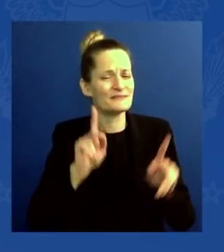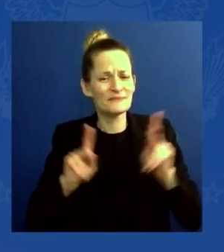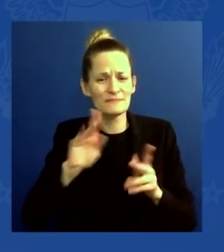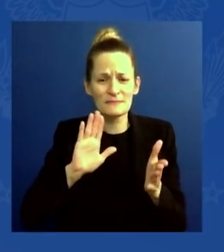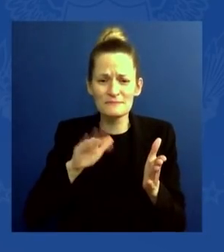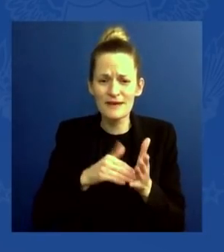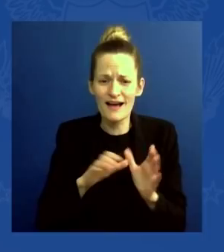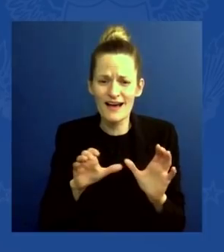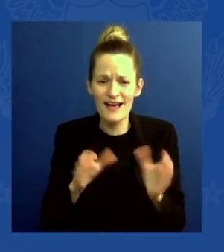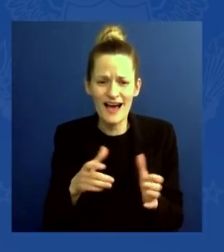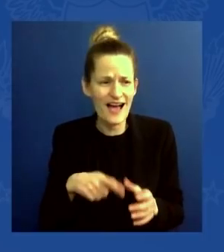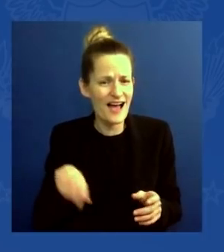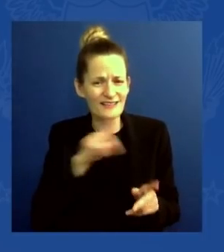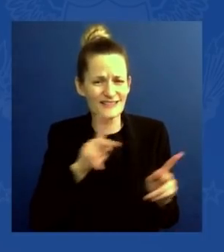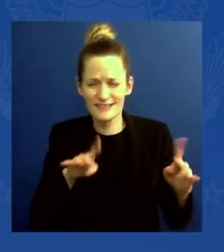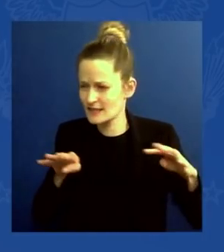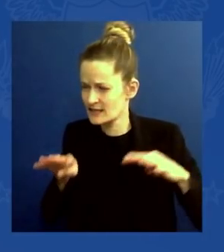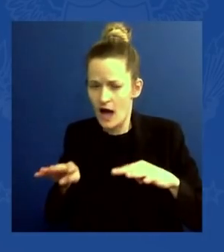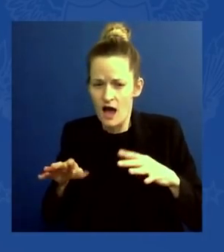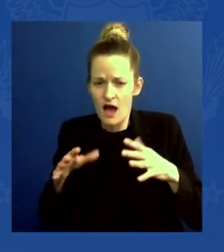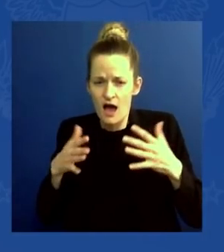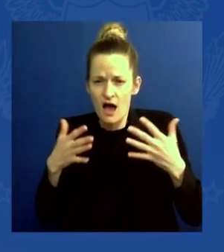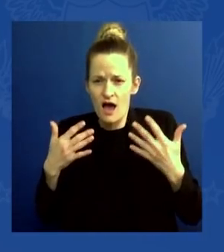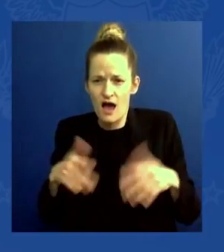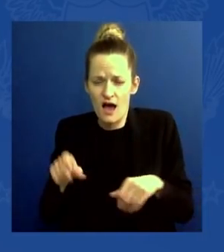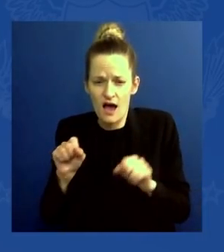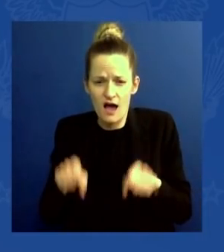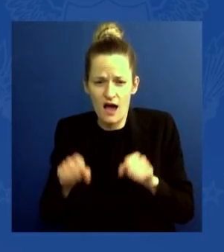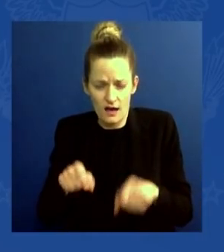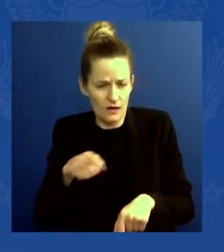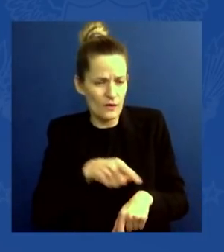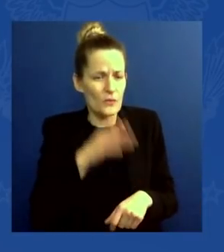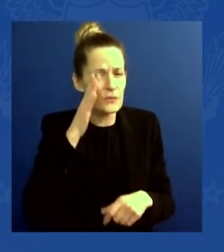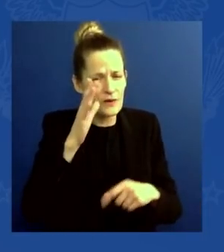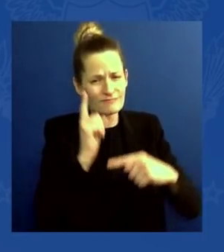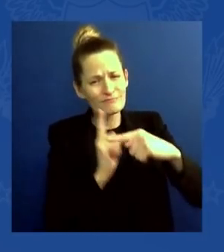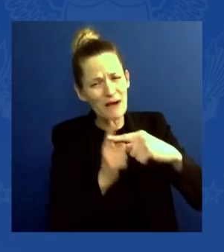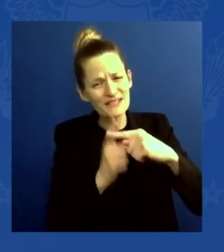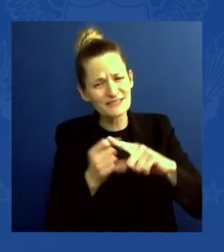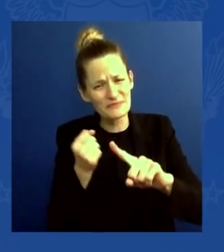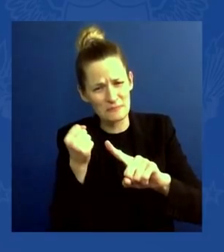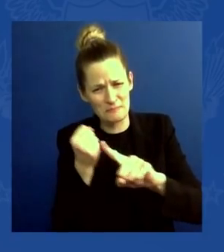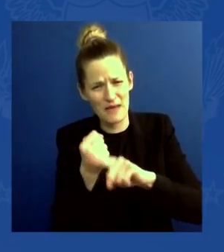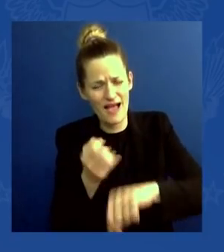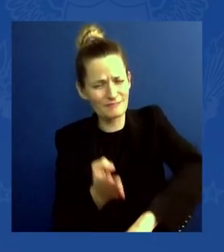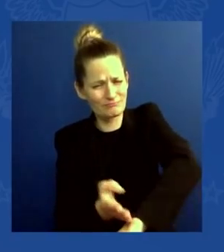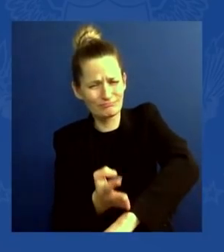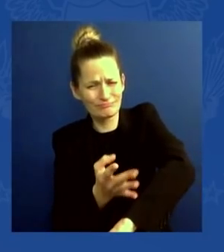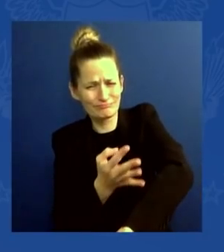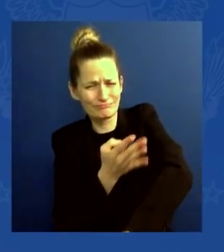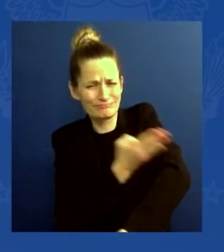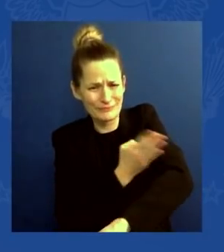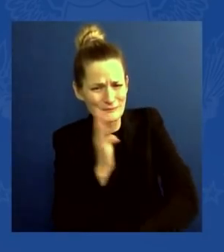I don't mean -- I'm not complaining about being criticized. But when I said I was running for three reasons: one, to restore the soul of America,